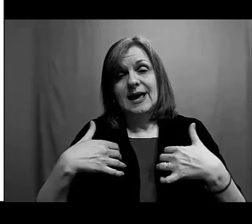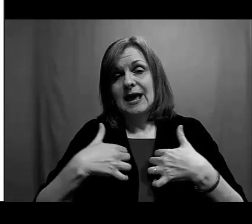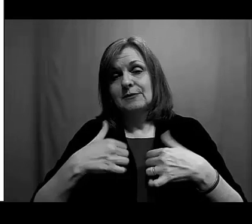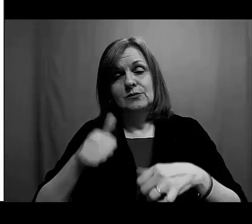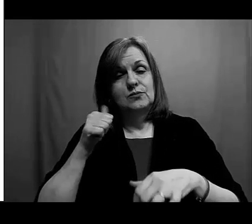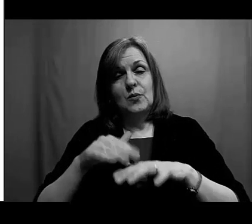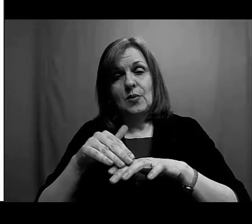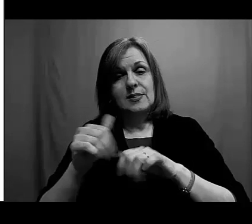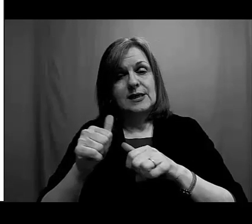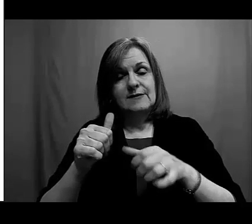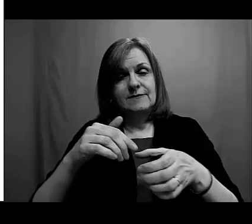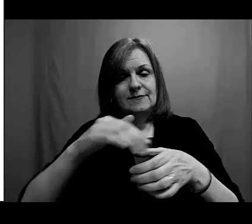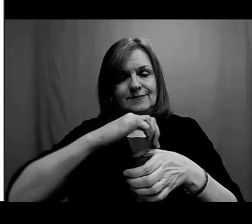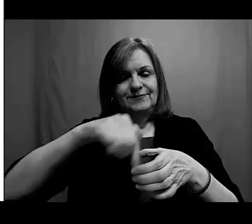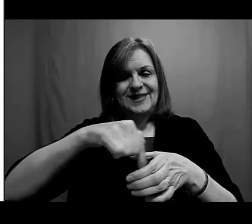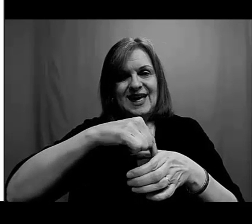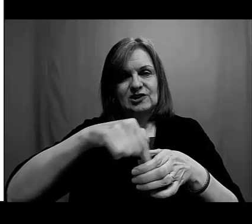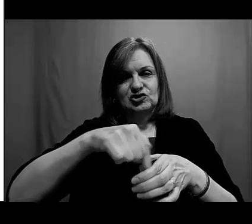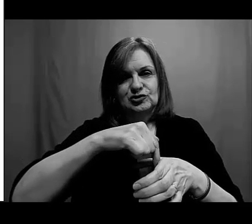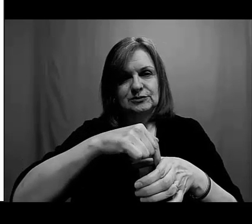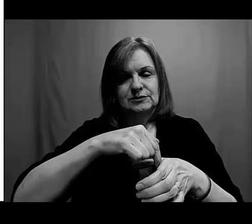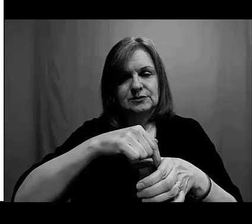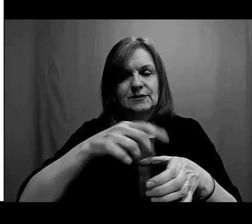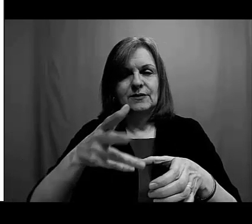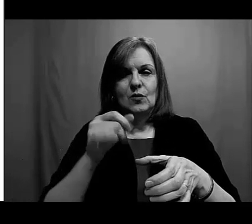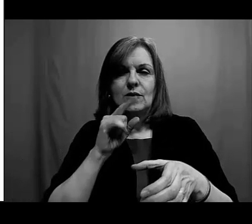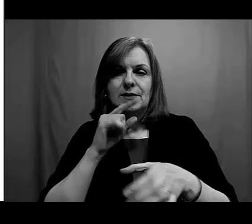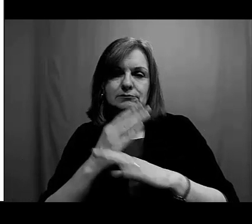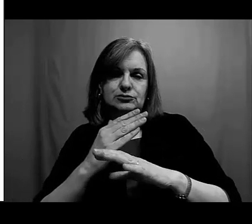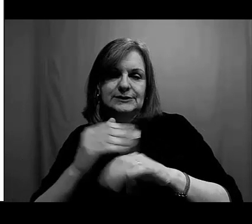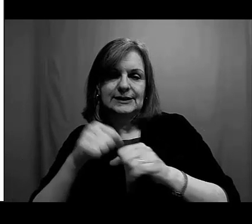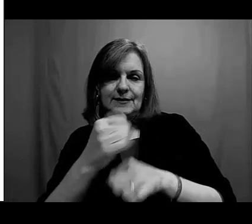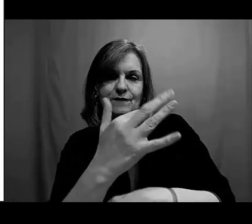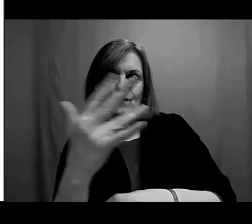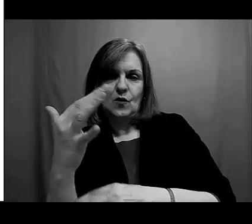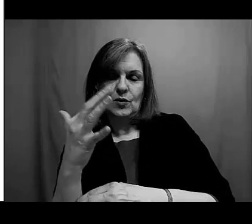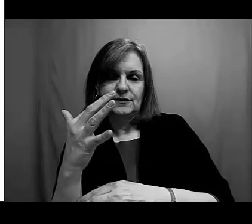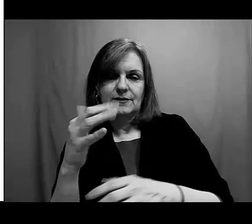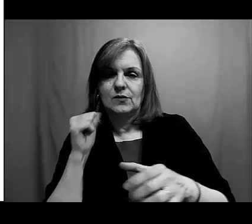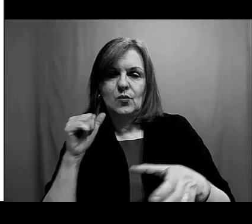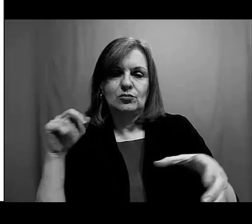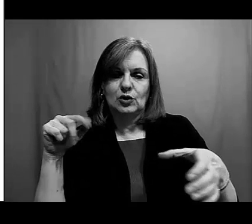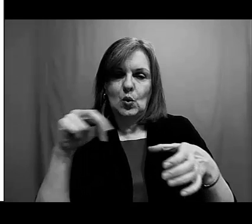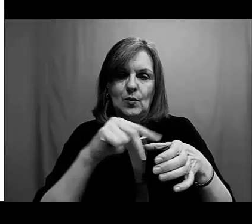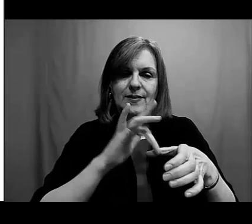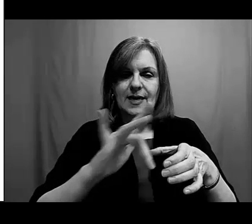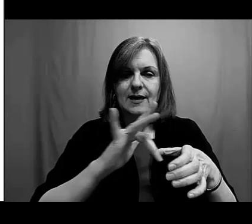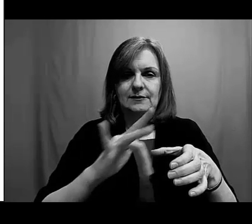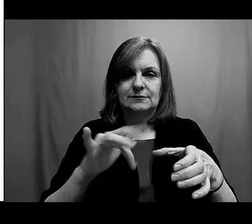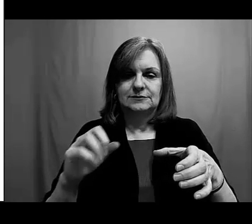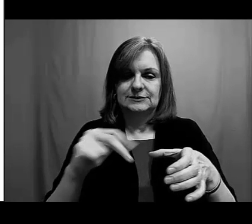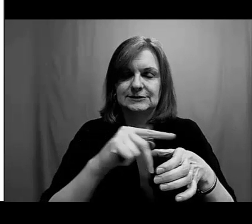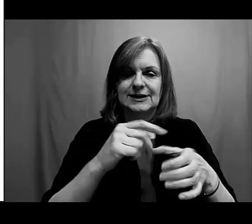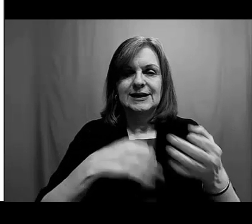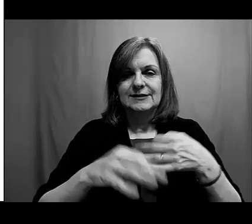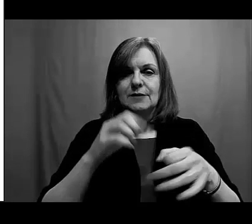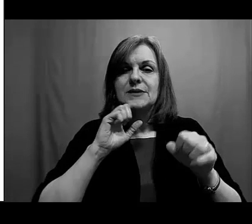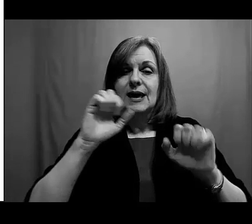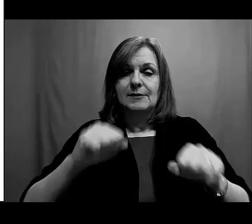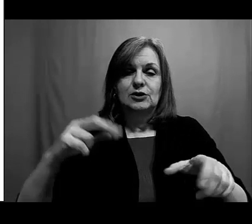animals won't come out of that edge - they want to be protected in that space and so now instead of being able to run back and forth